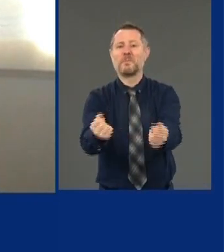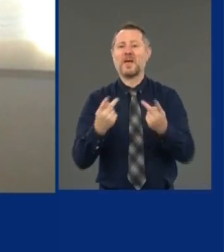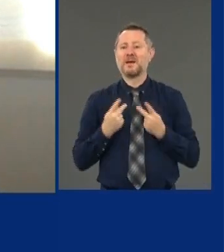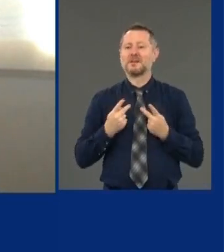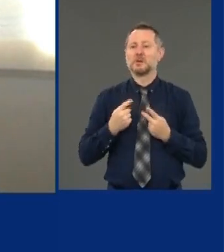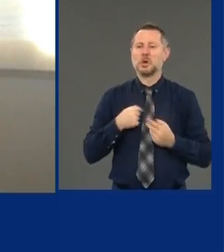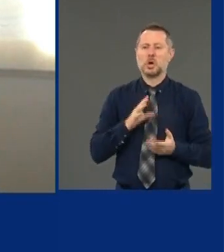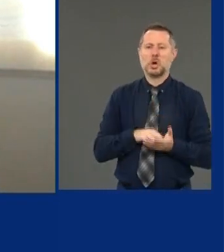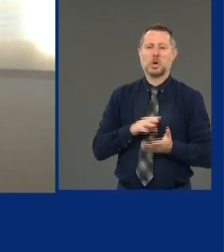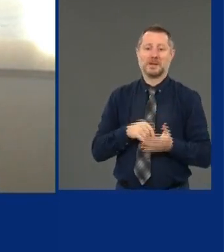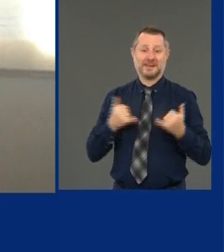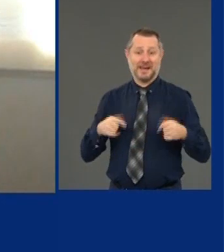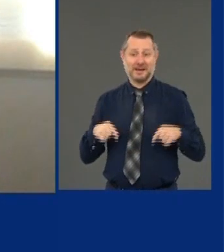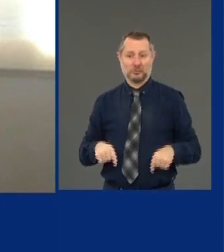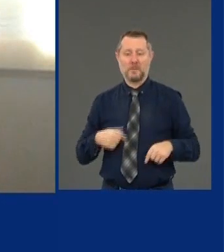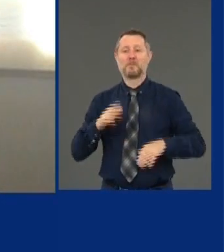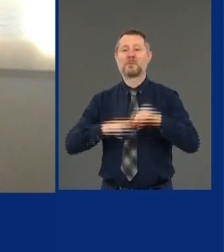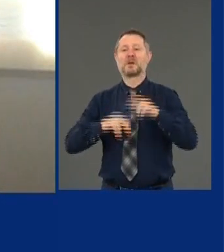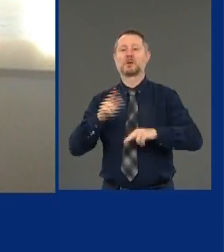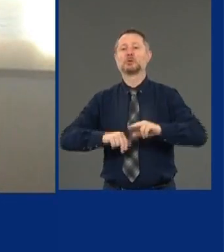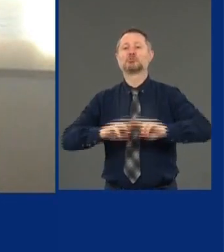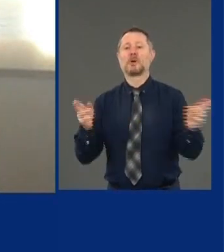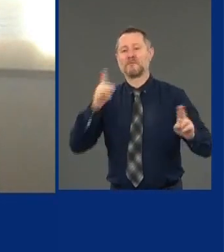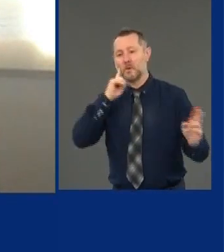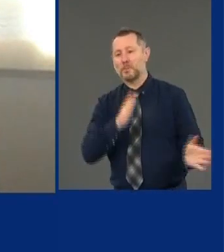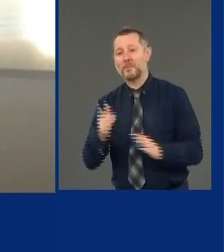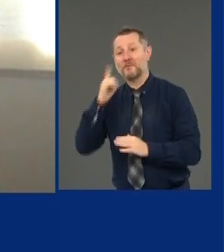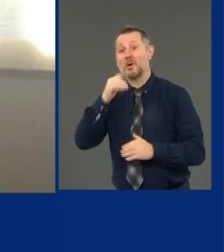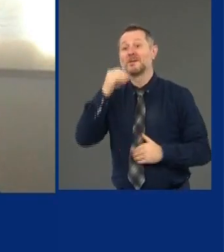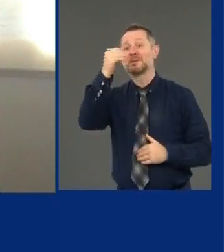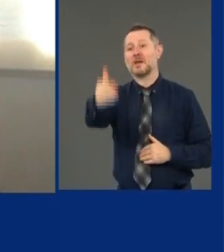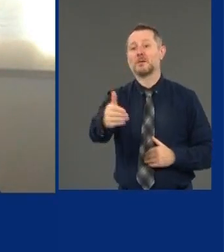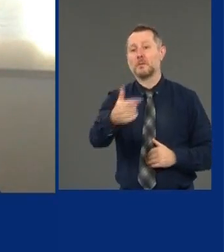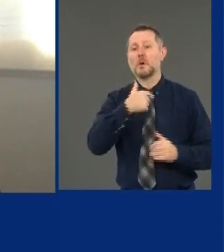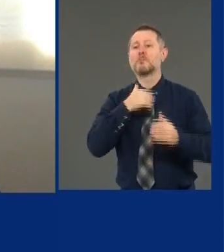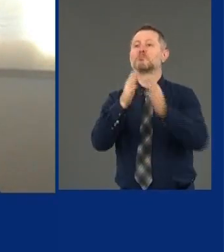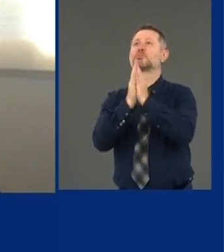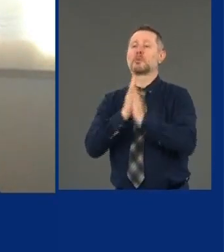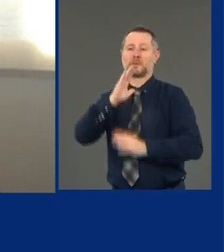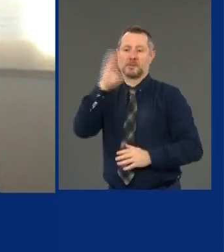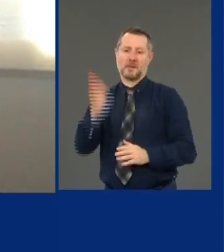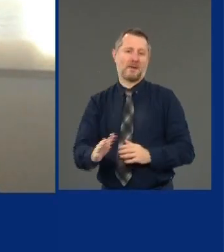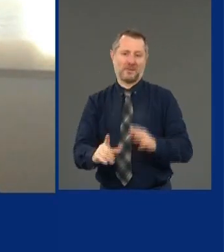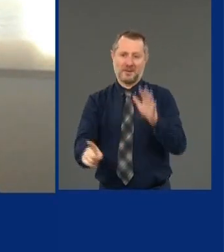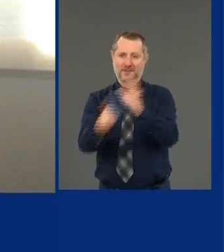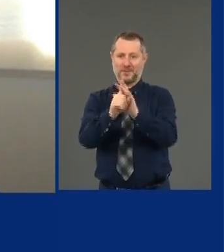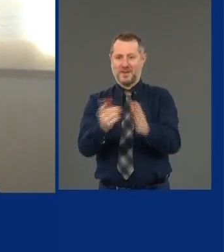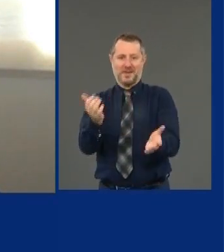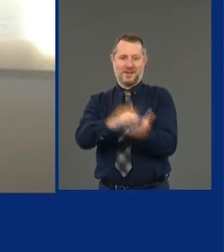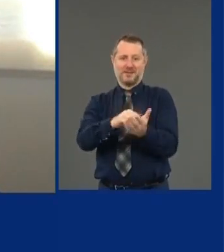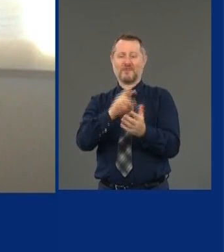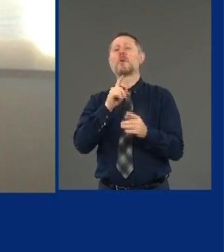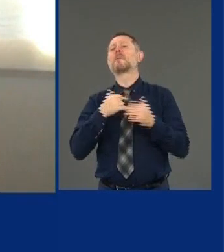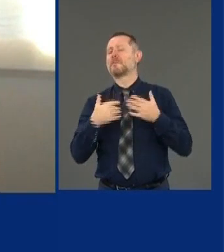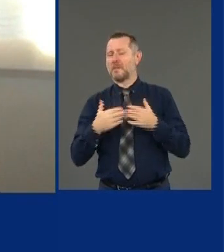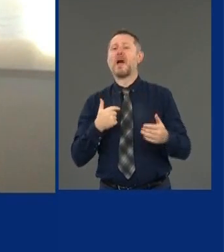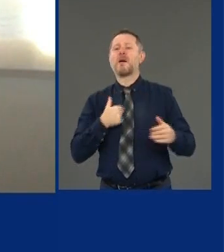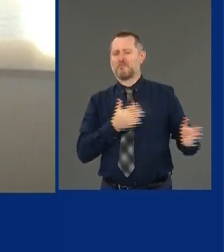I THINK ALL INFORMED PIECES WOULD ADMIT. WE'RE LEARNING FROM THIS. THE NEXT TIME WE GO THROUGH